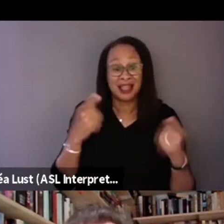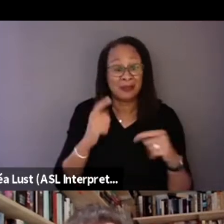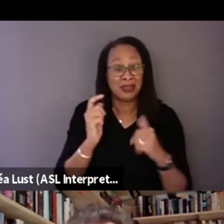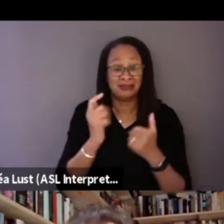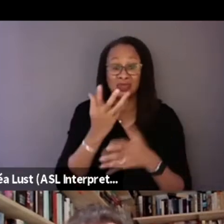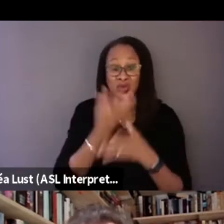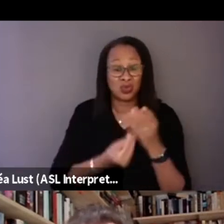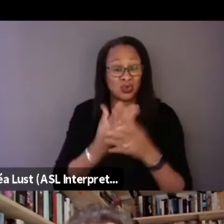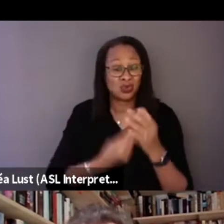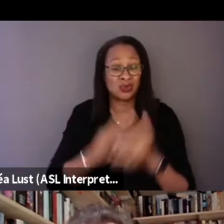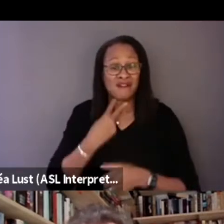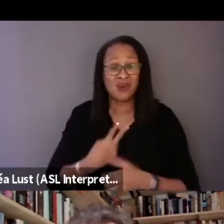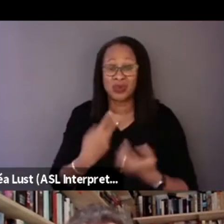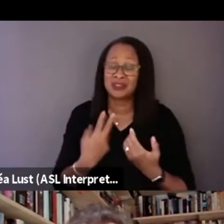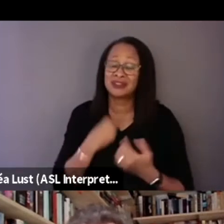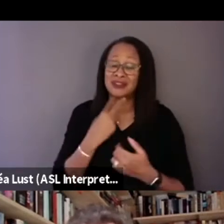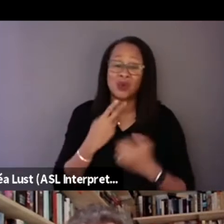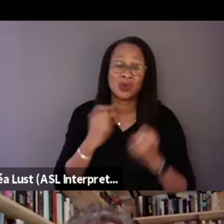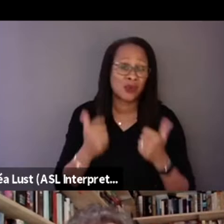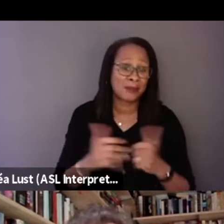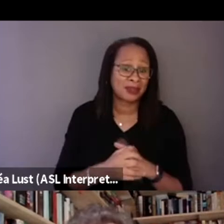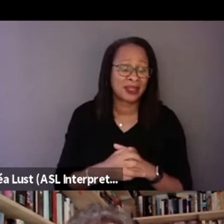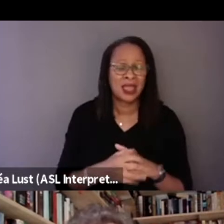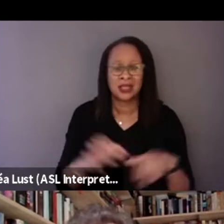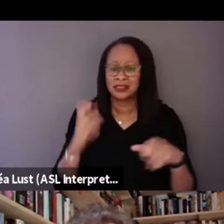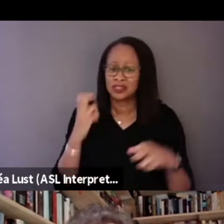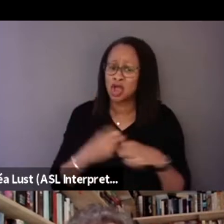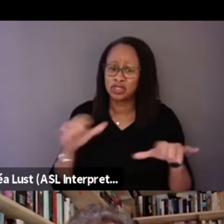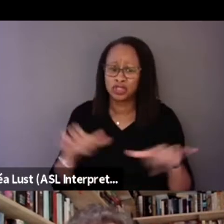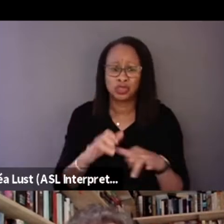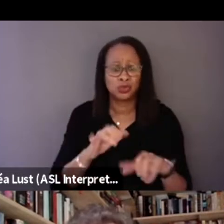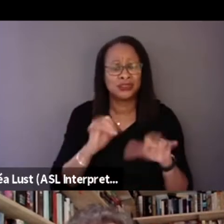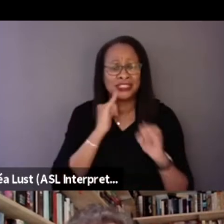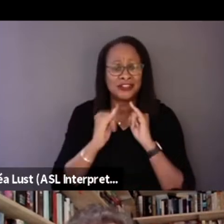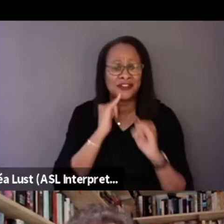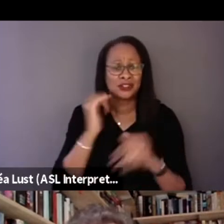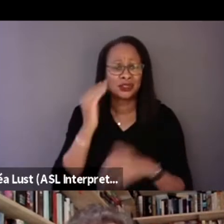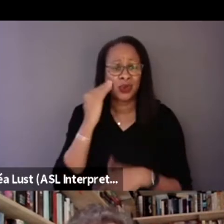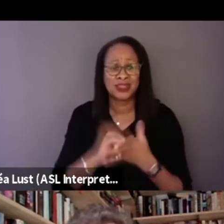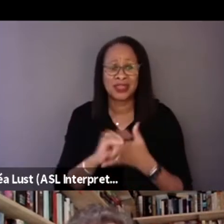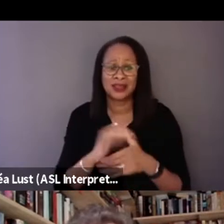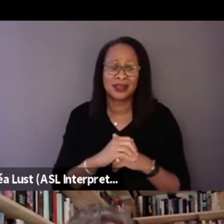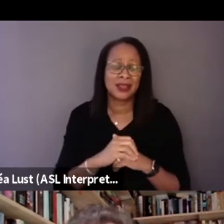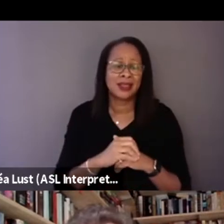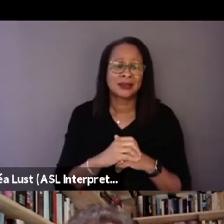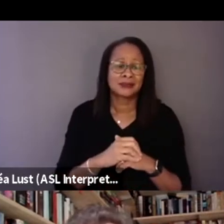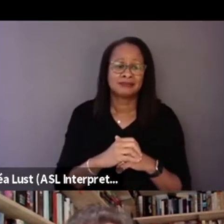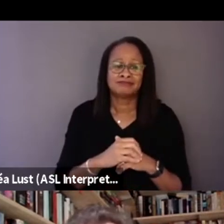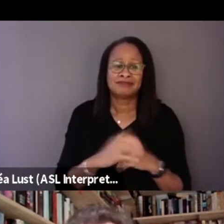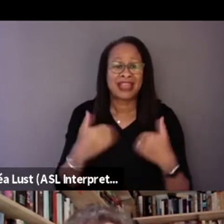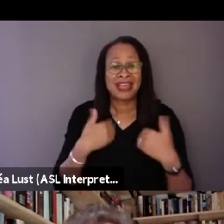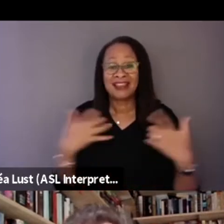And it was really hard to do interviews with Ady knowing that like, you know, he had a lot of work that he loved doing.